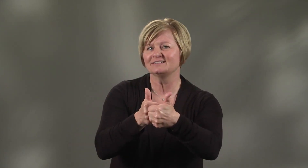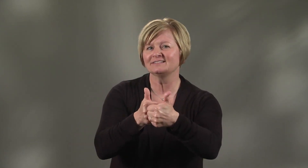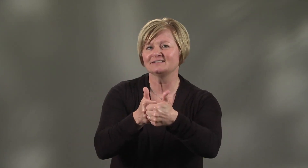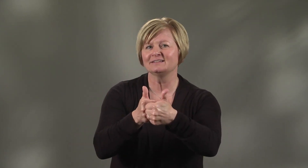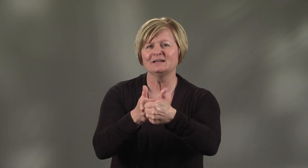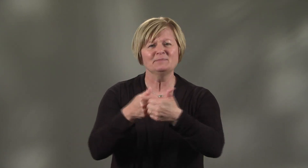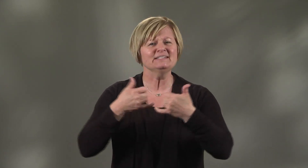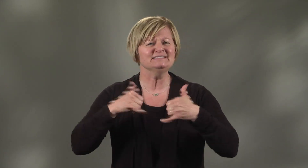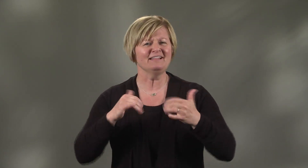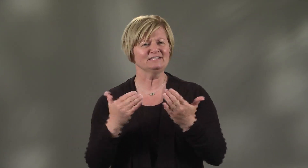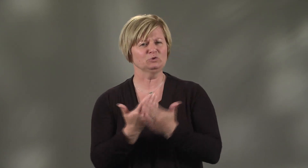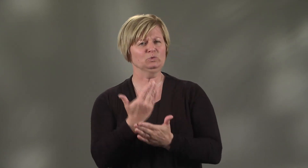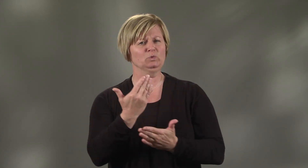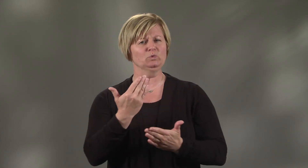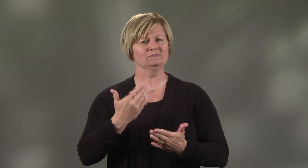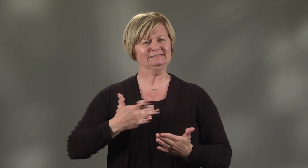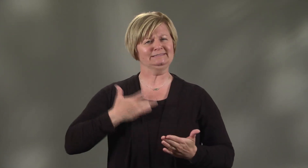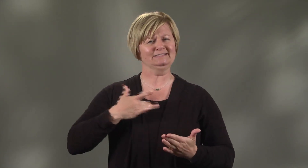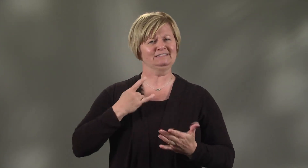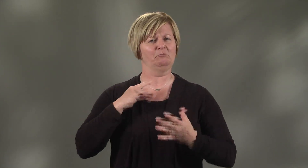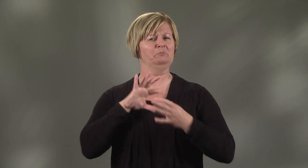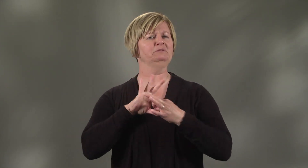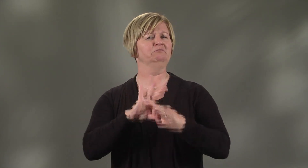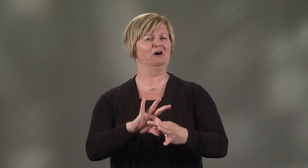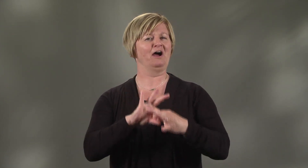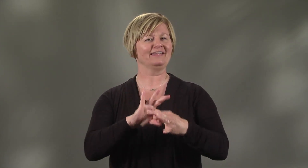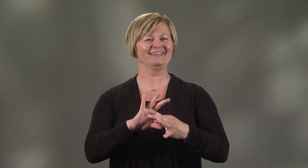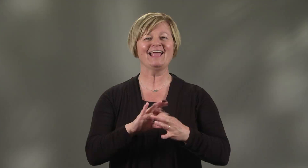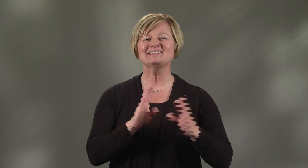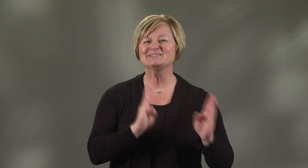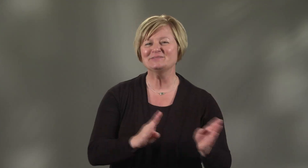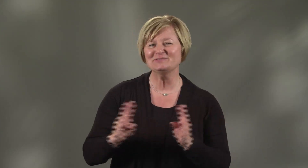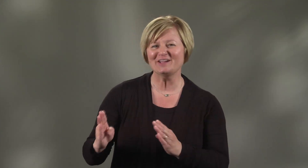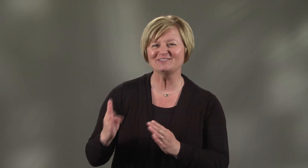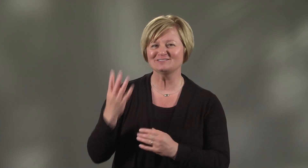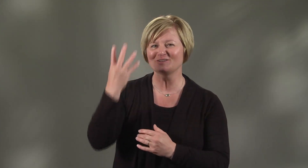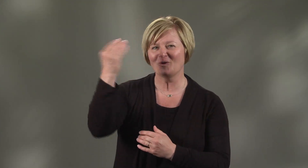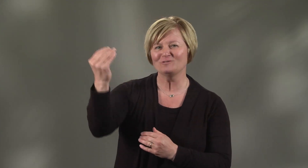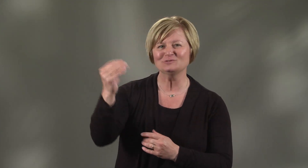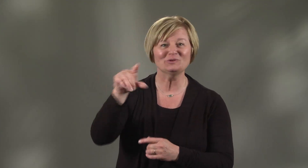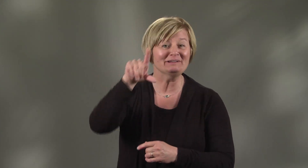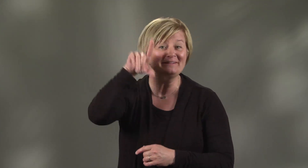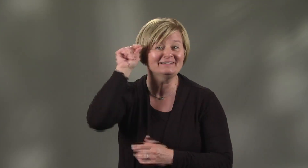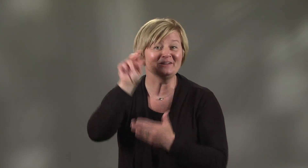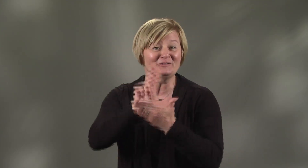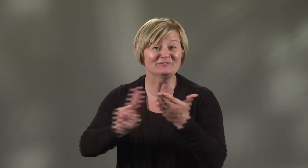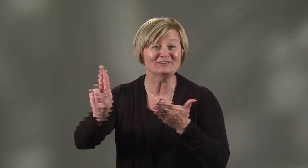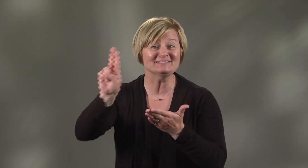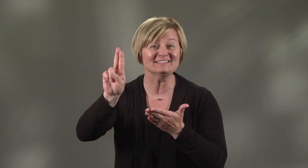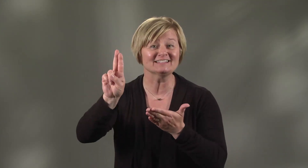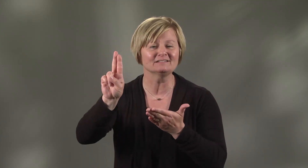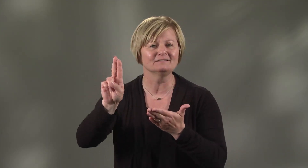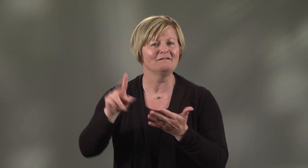but he has a new sense of belonging as he prepares to go to Gallaudet University, a college he has not even considered